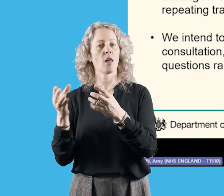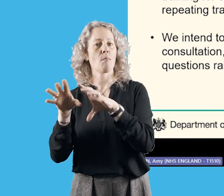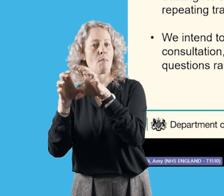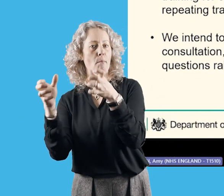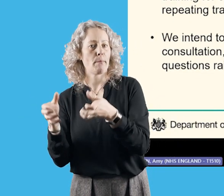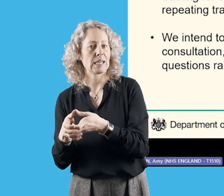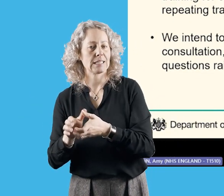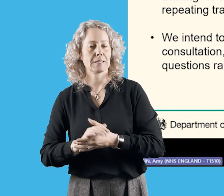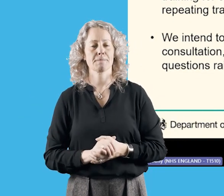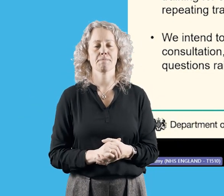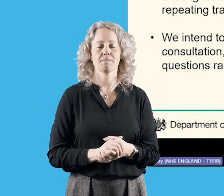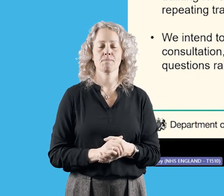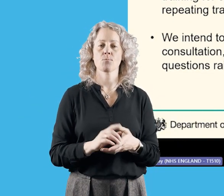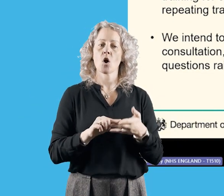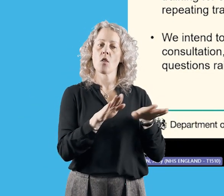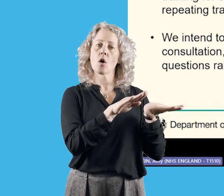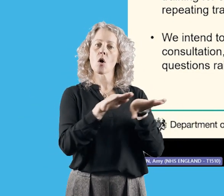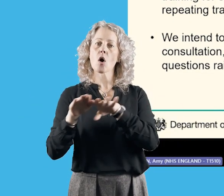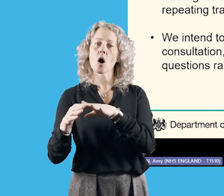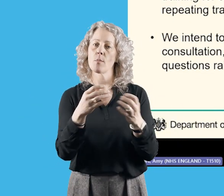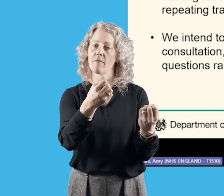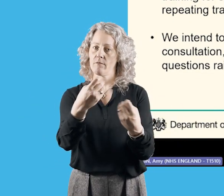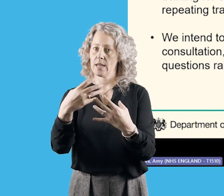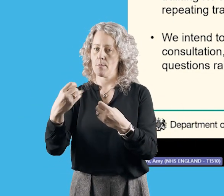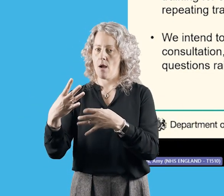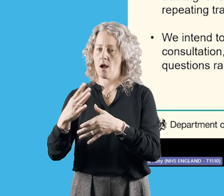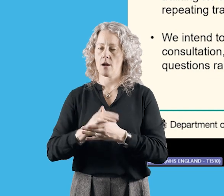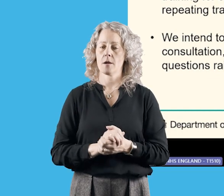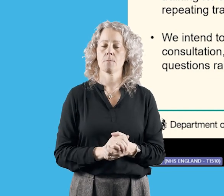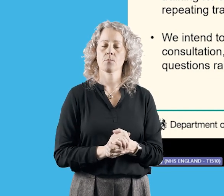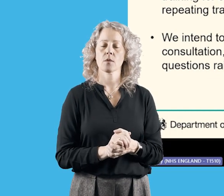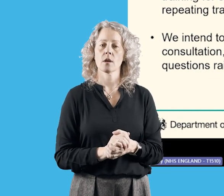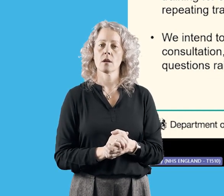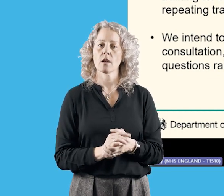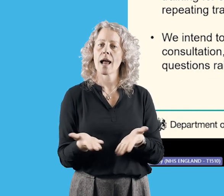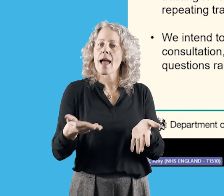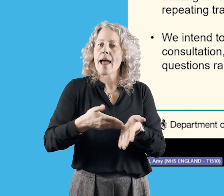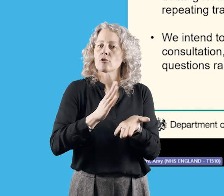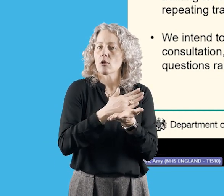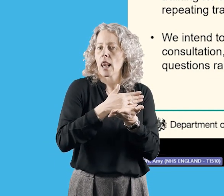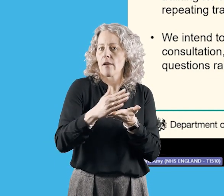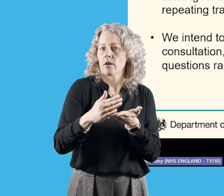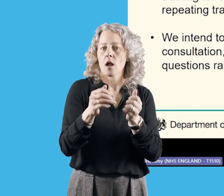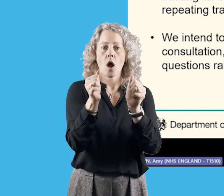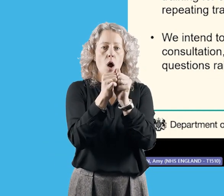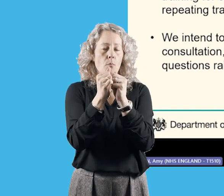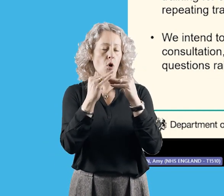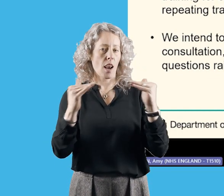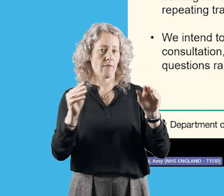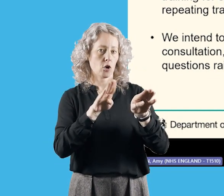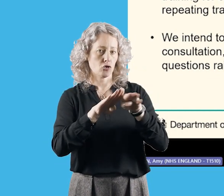Other common areas of feedback included asked for further clarification on the appropriate level of training for staff,